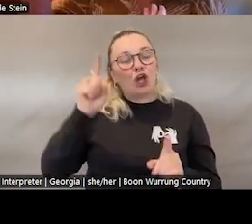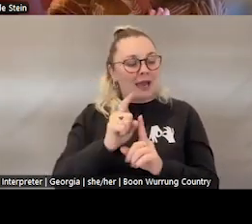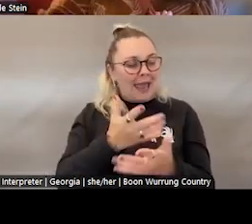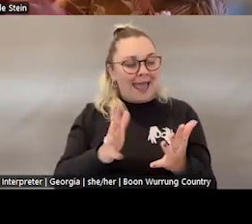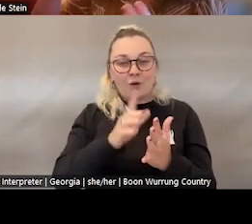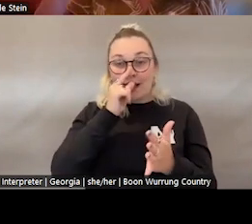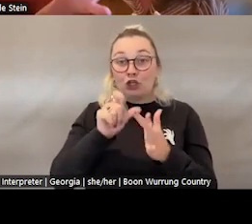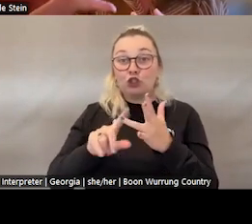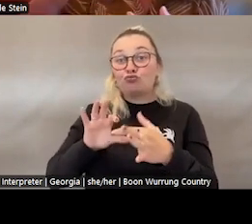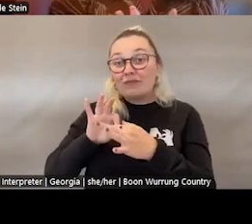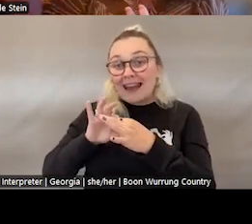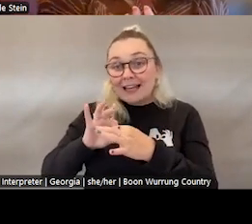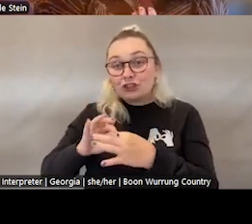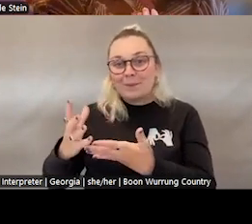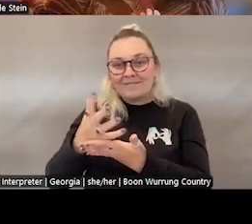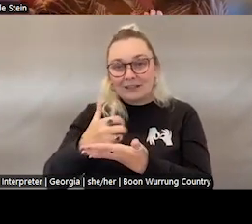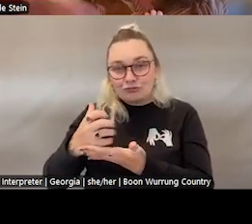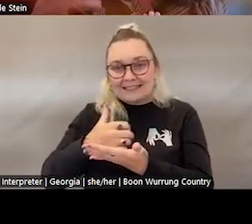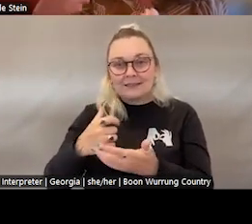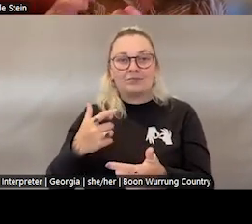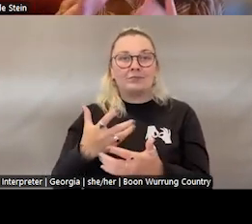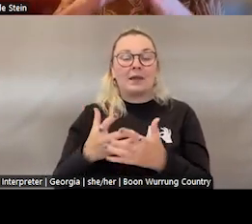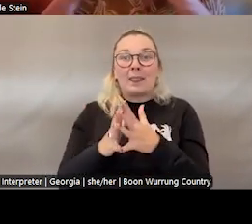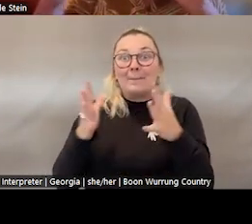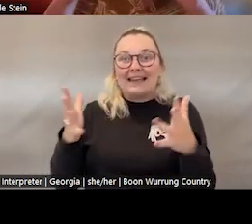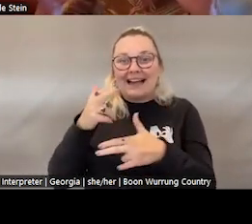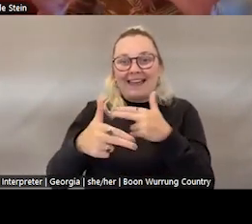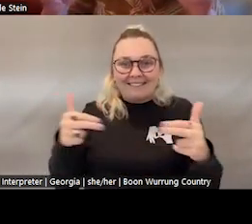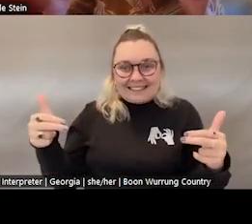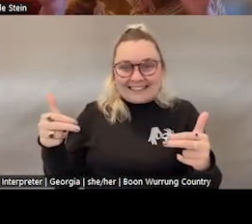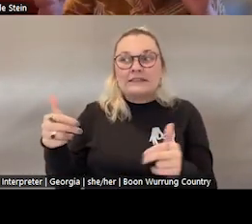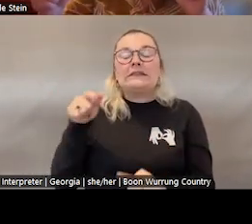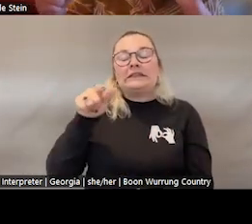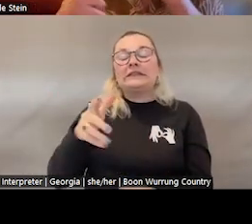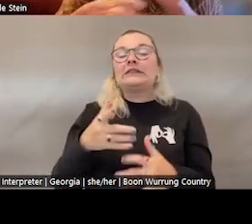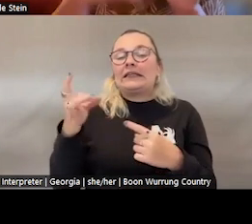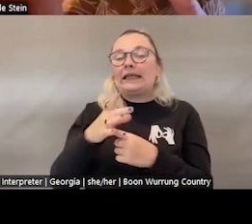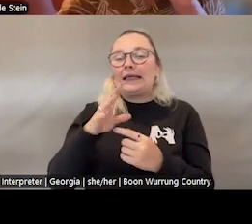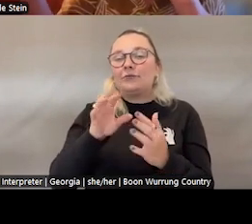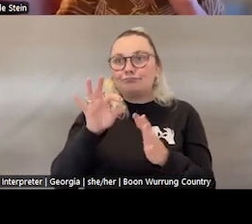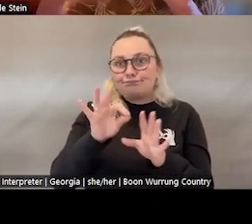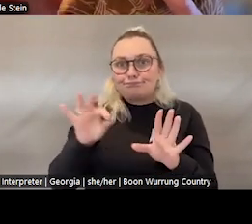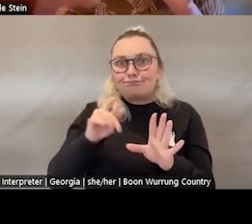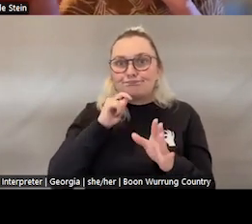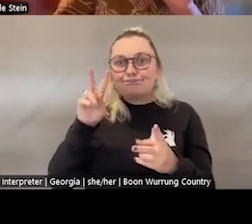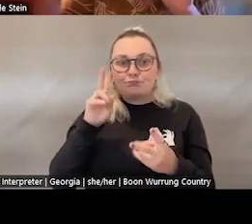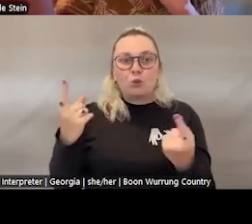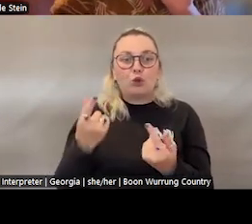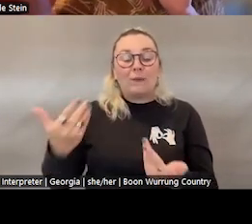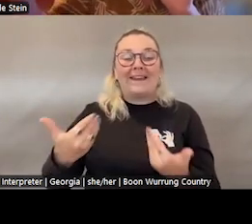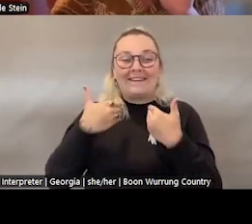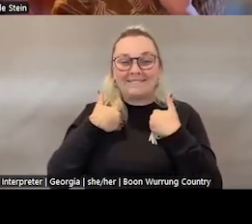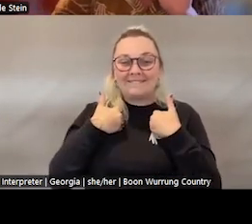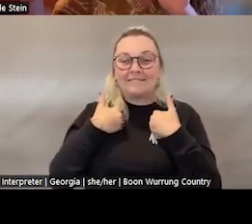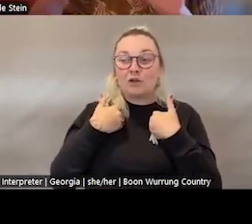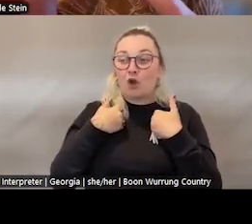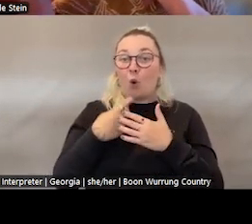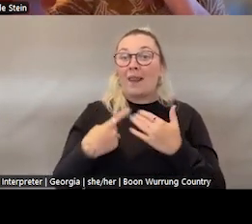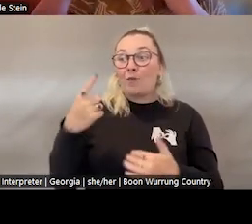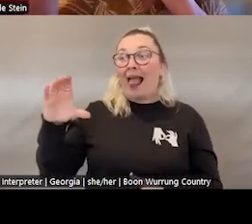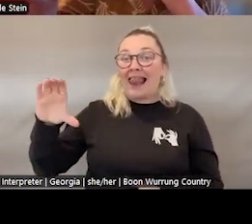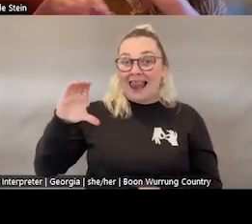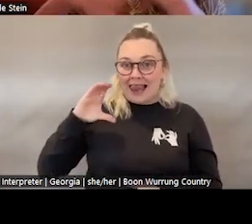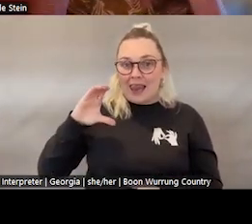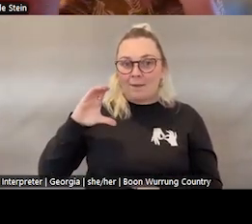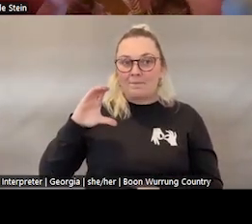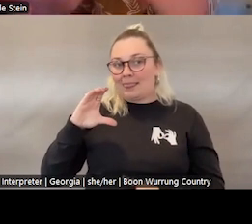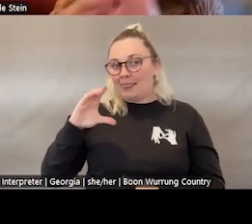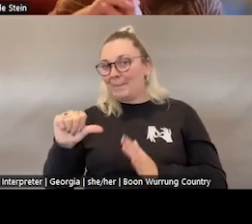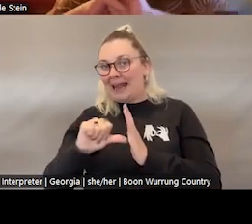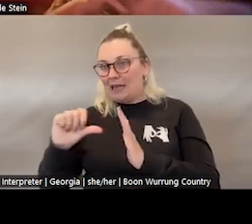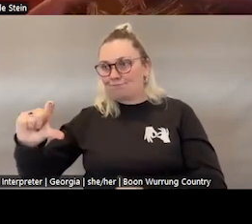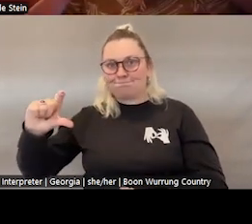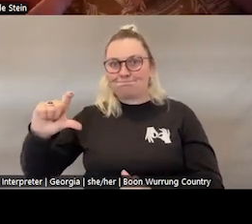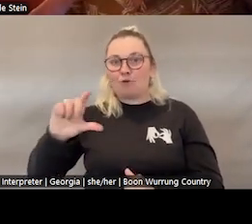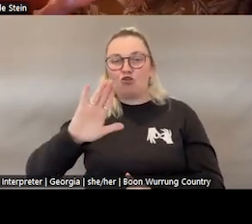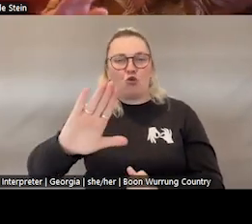relationship fundraising, those bigger gifts, that is a key metric I am going to be looking at. It is